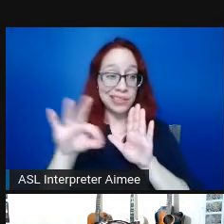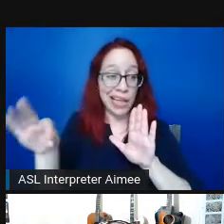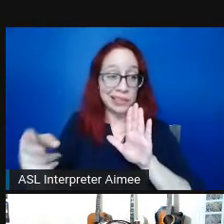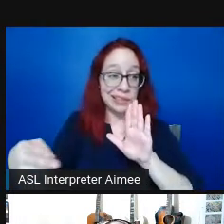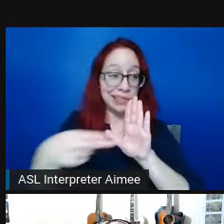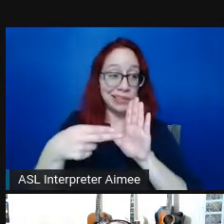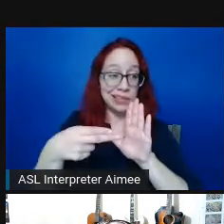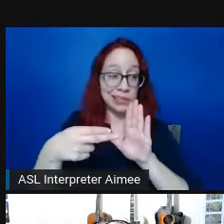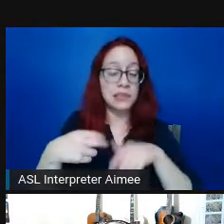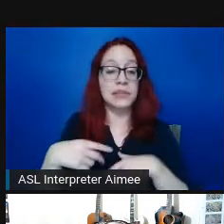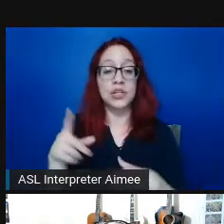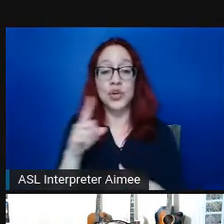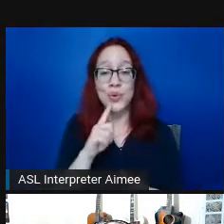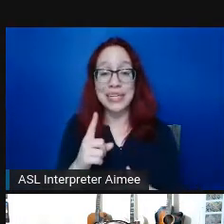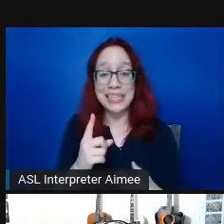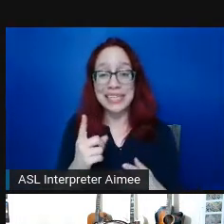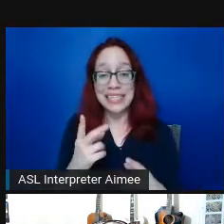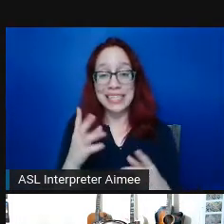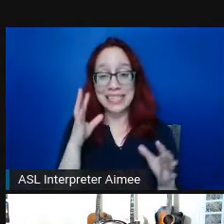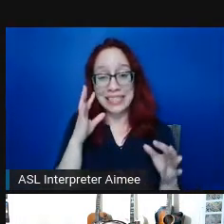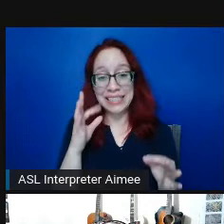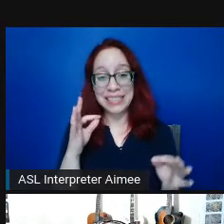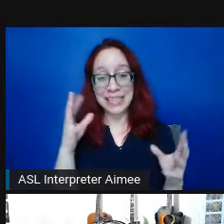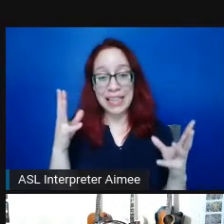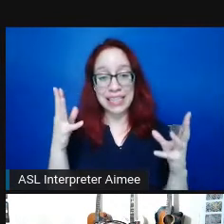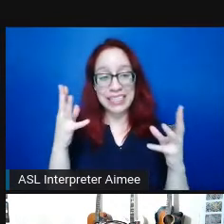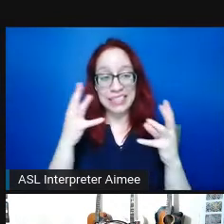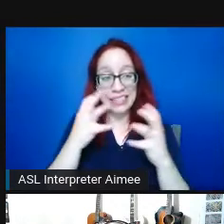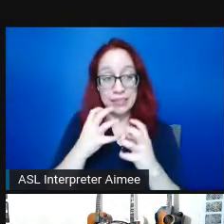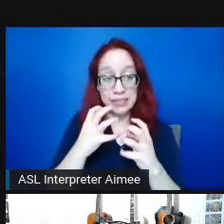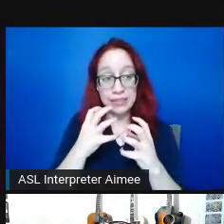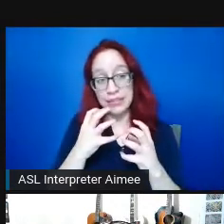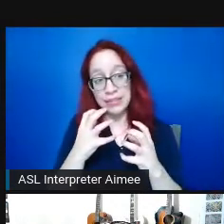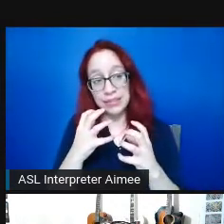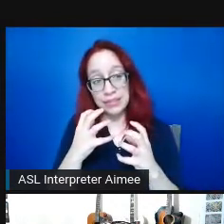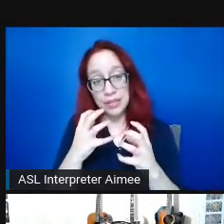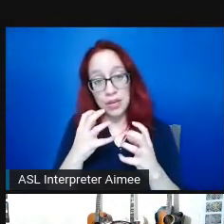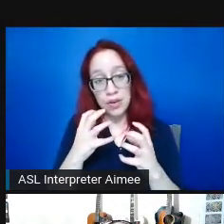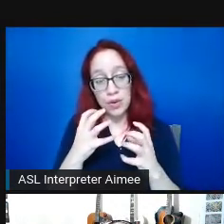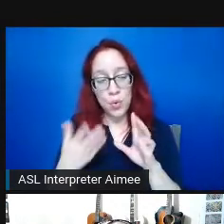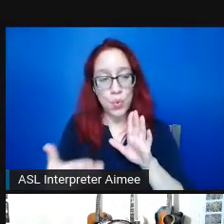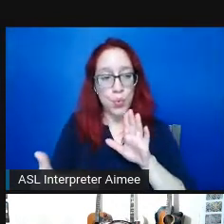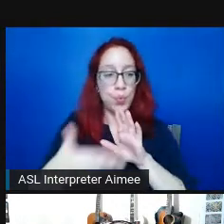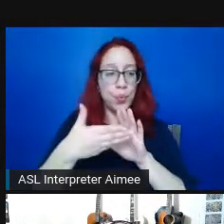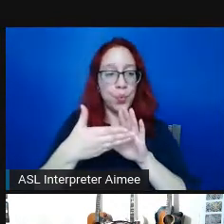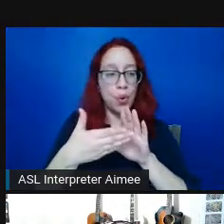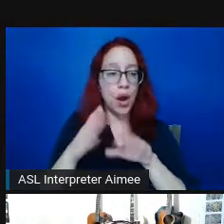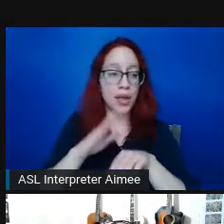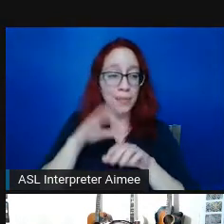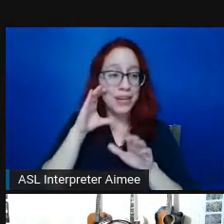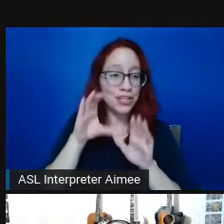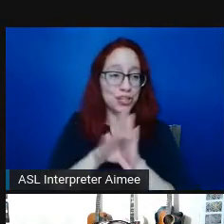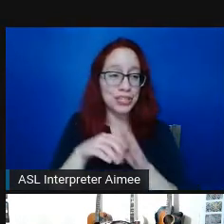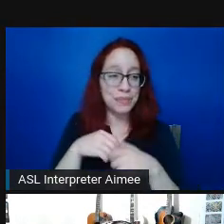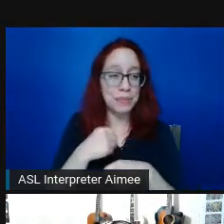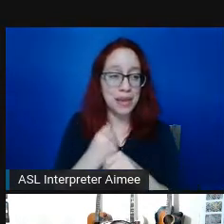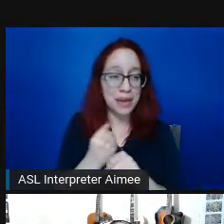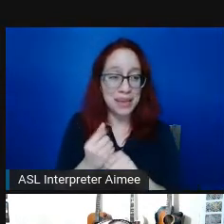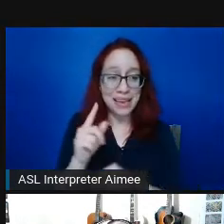to actually darken the user darker overlay on the image just to make the text visible because of course